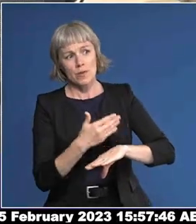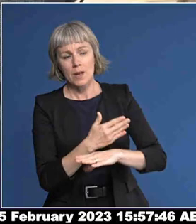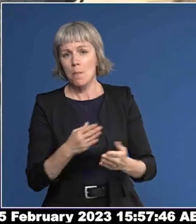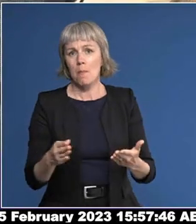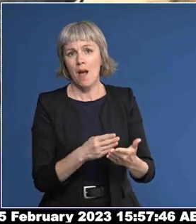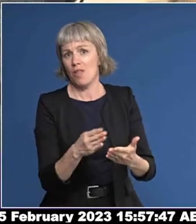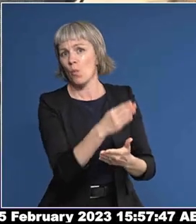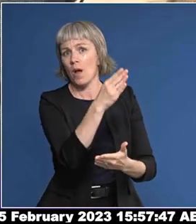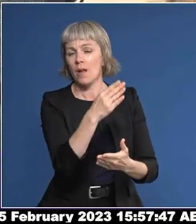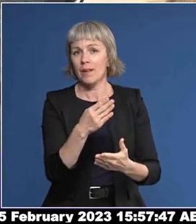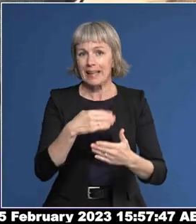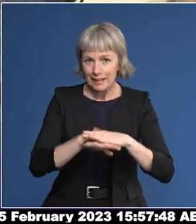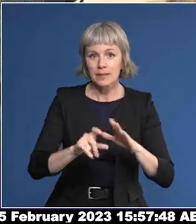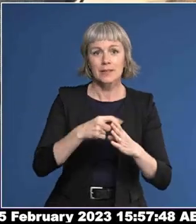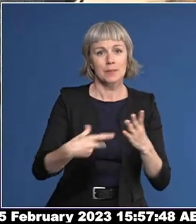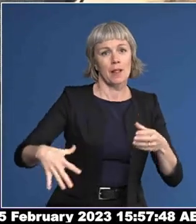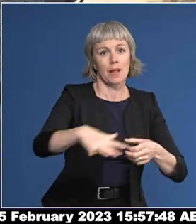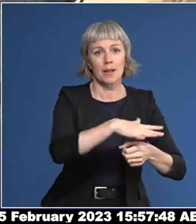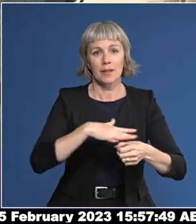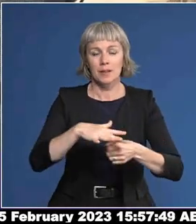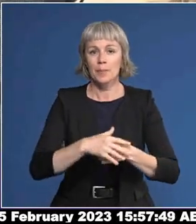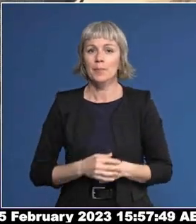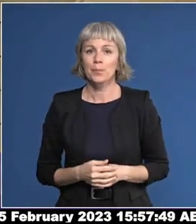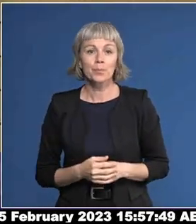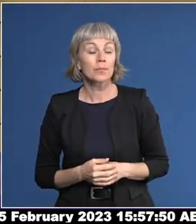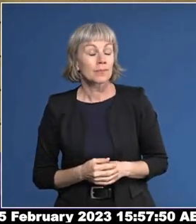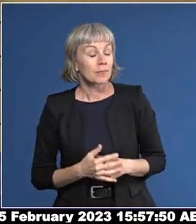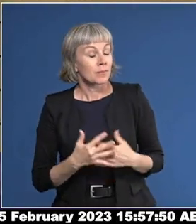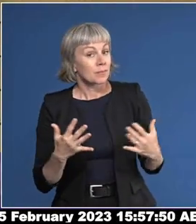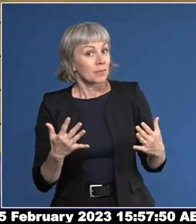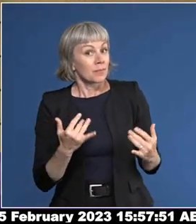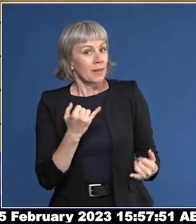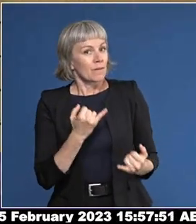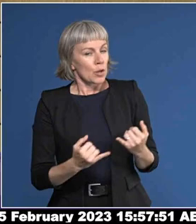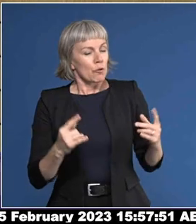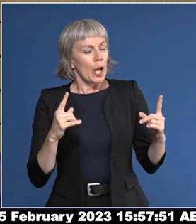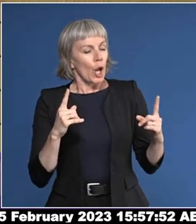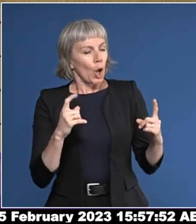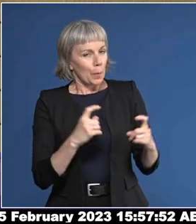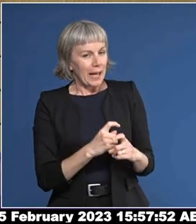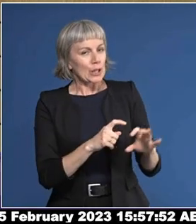That is a very complex question, that one, with a lot of moving parts to it, and I think